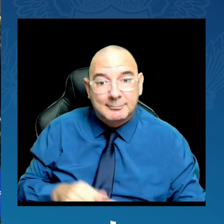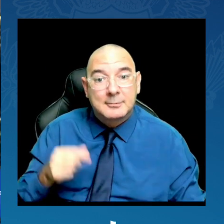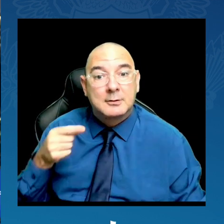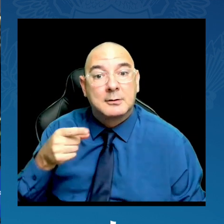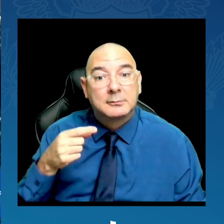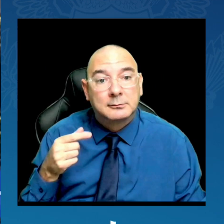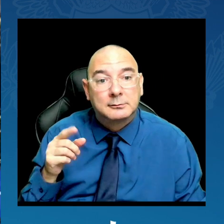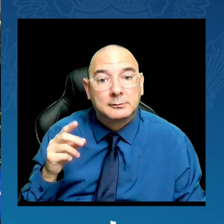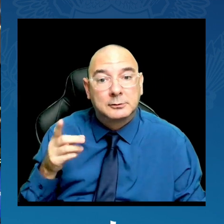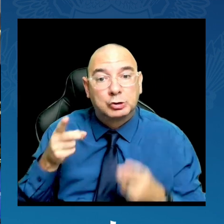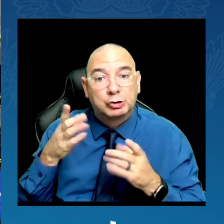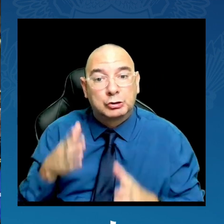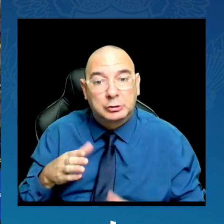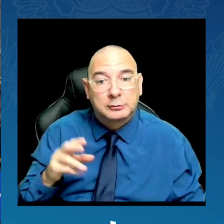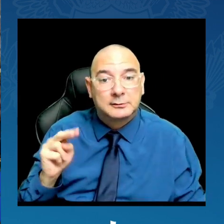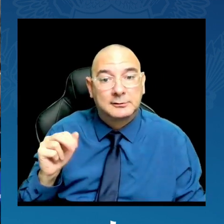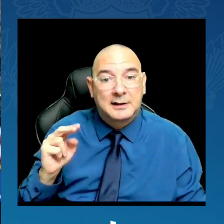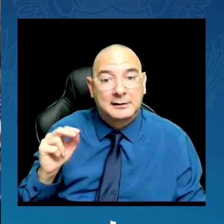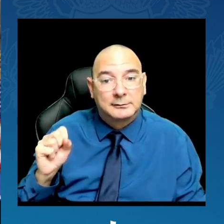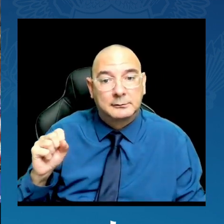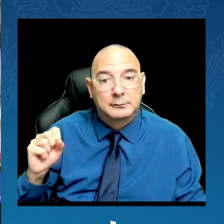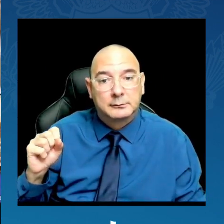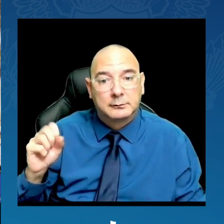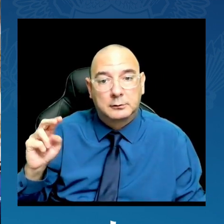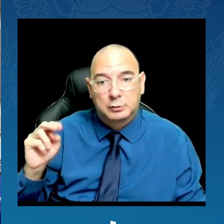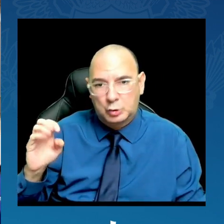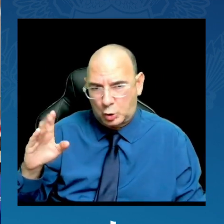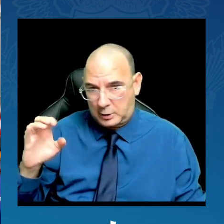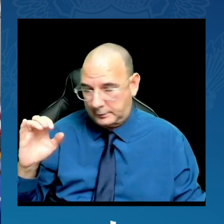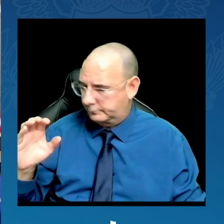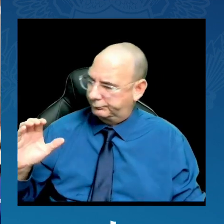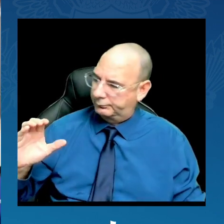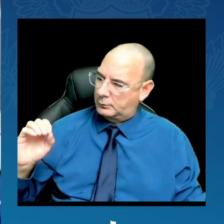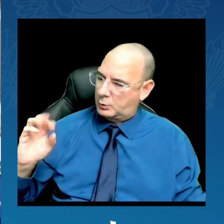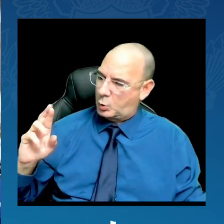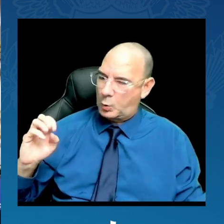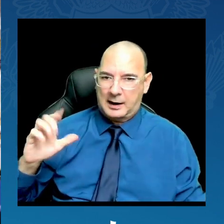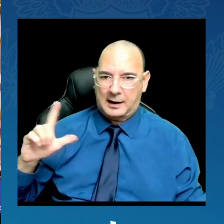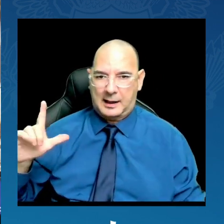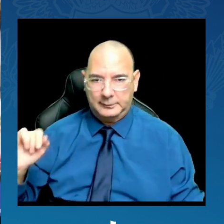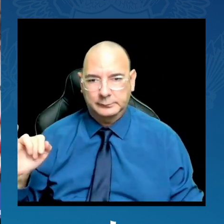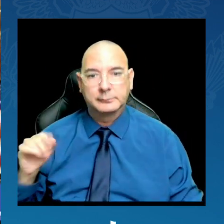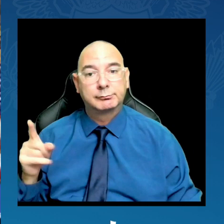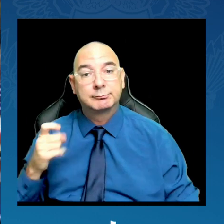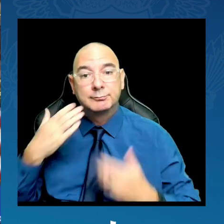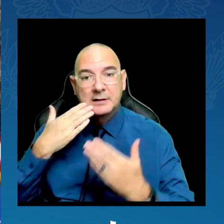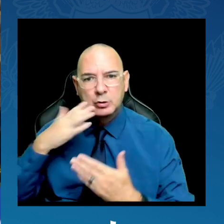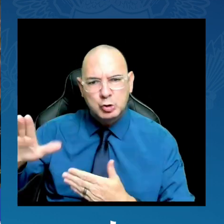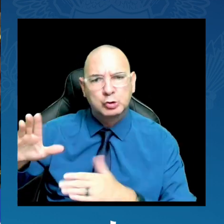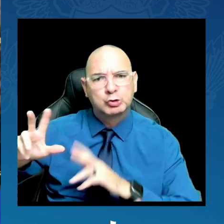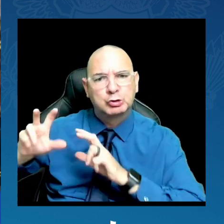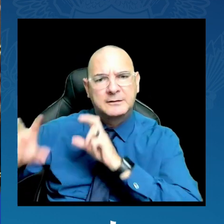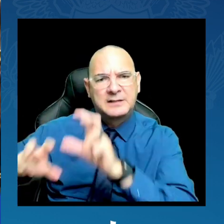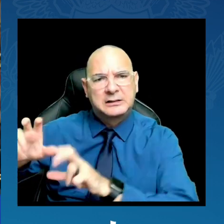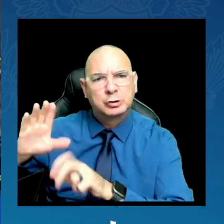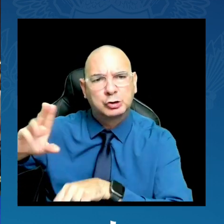And if you can talk a bit about the investments that our nation is making in space. Deputy Director Coloretti: Yes. Thank you, Madam Vice President,